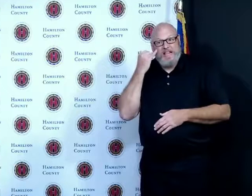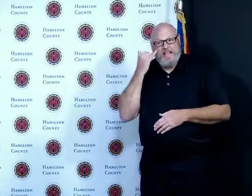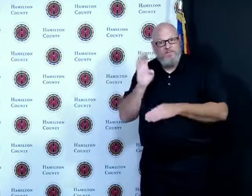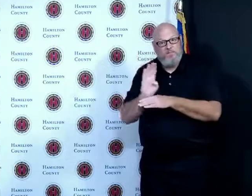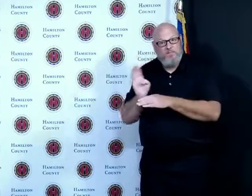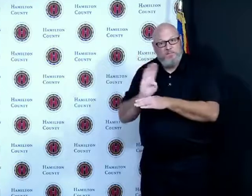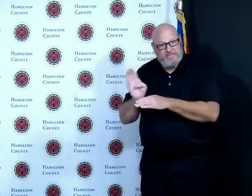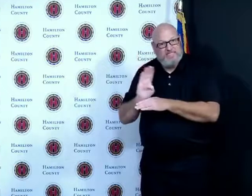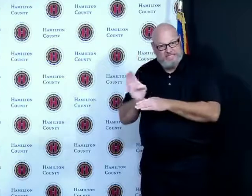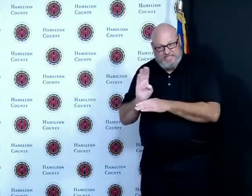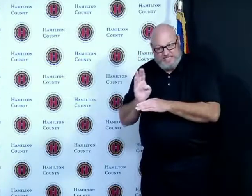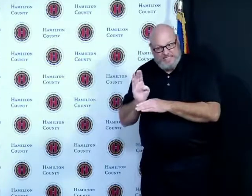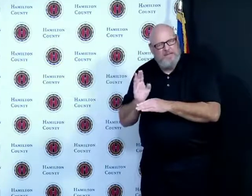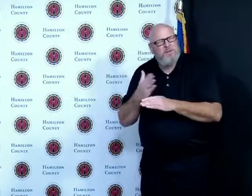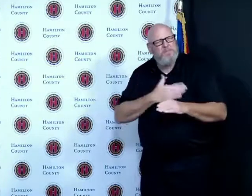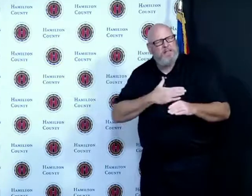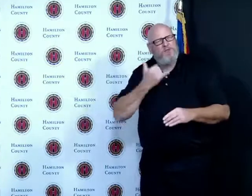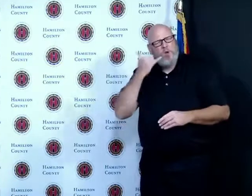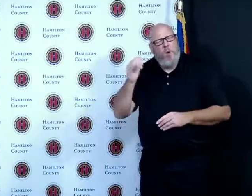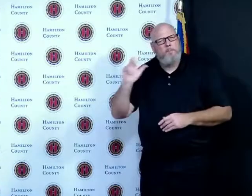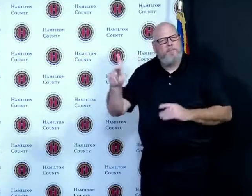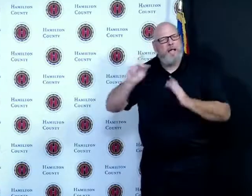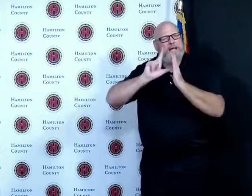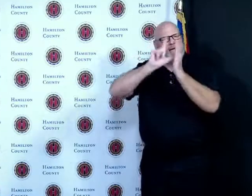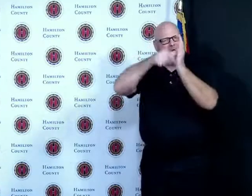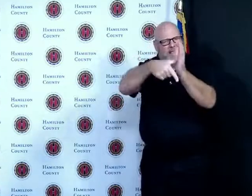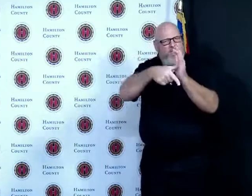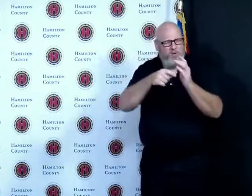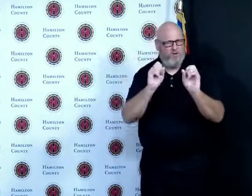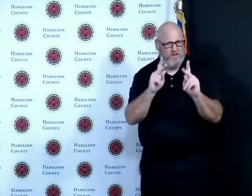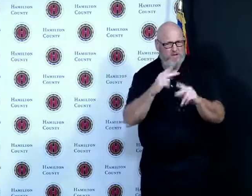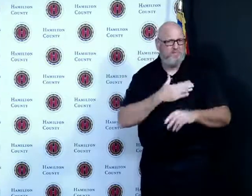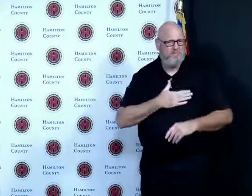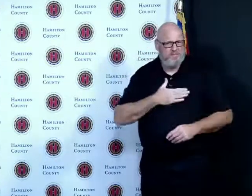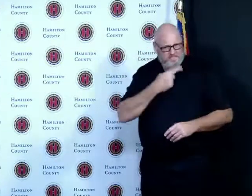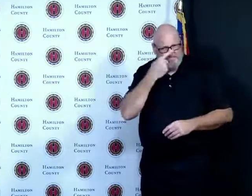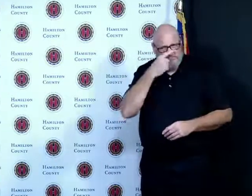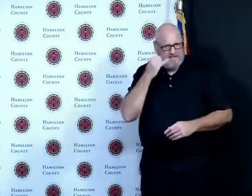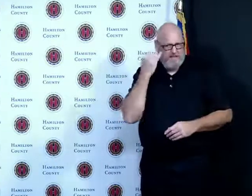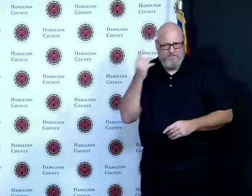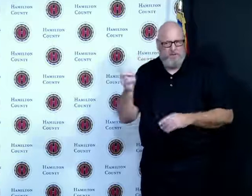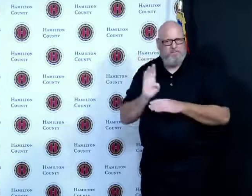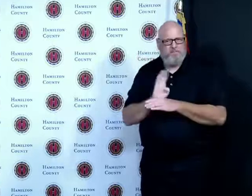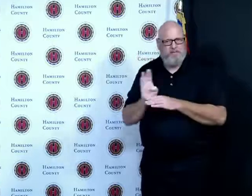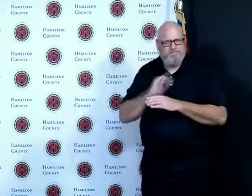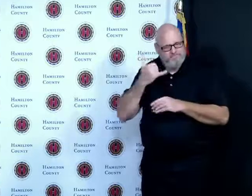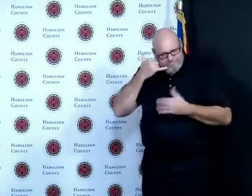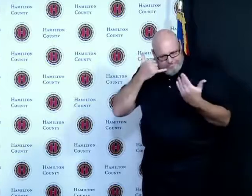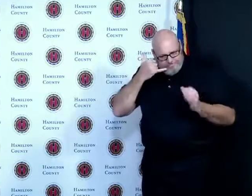they will help you navigate how to get signed up I listened in on a couple calls the people are doing